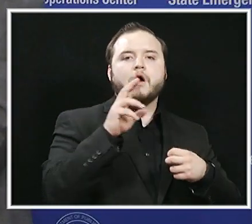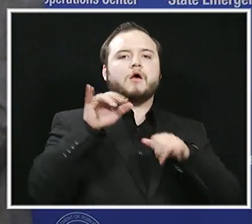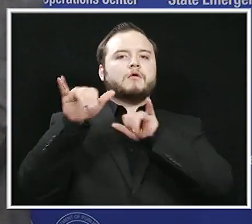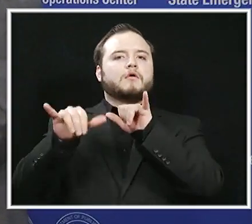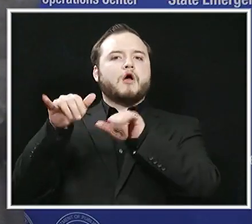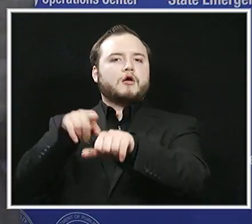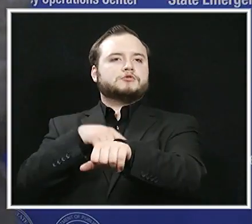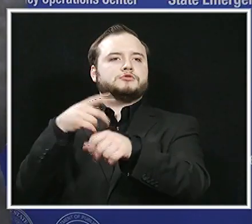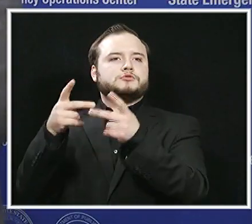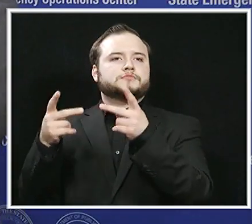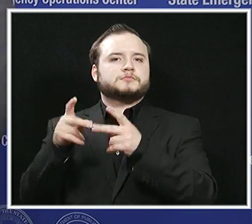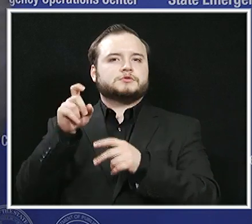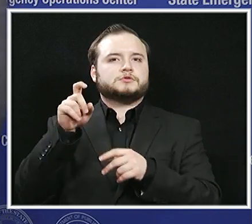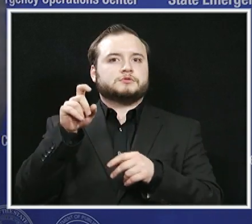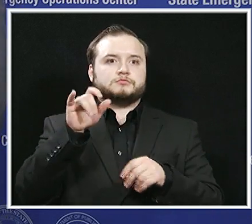≫ No.